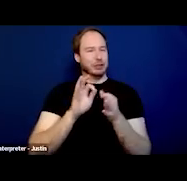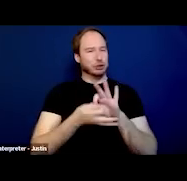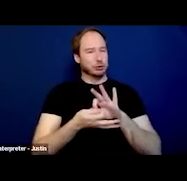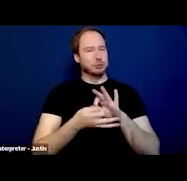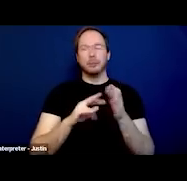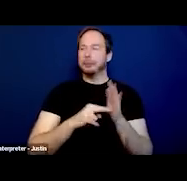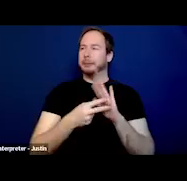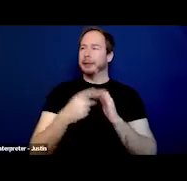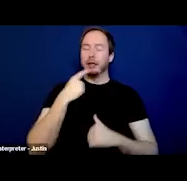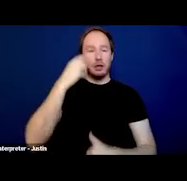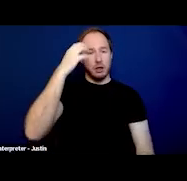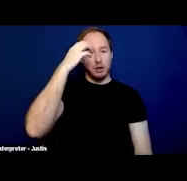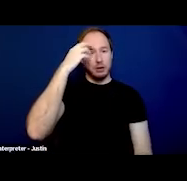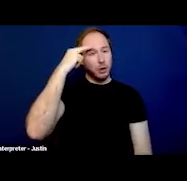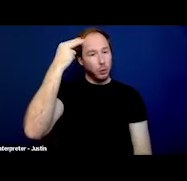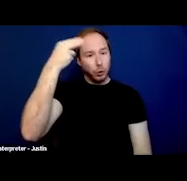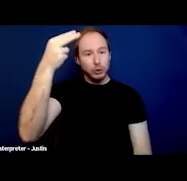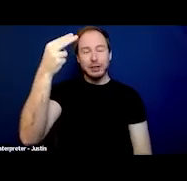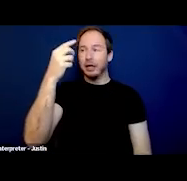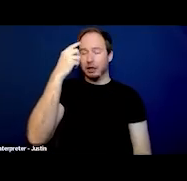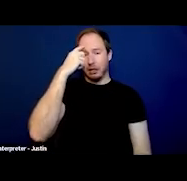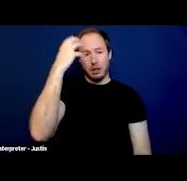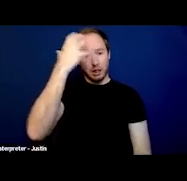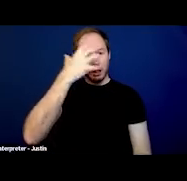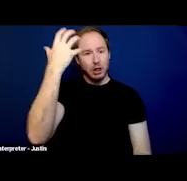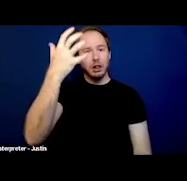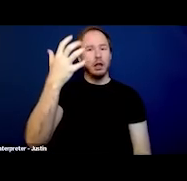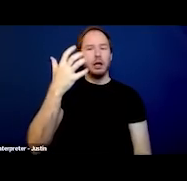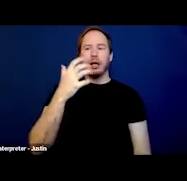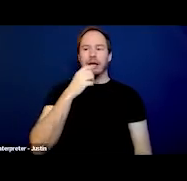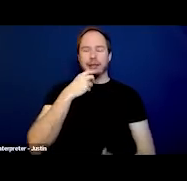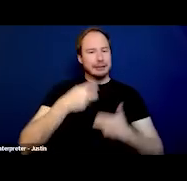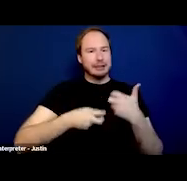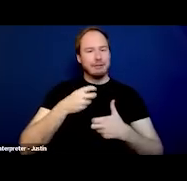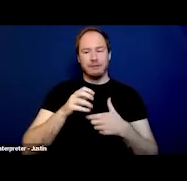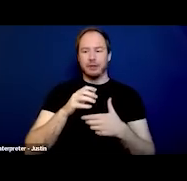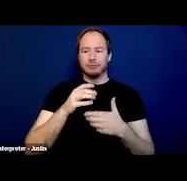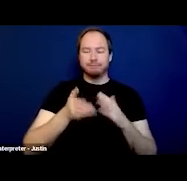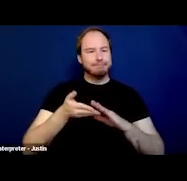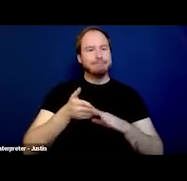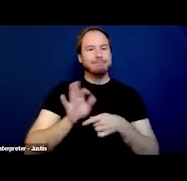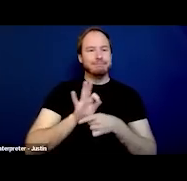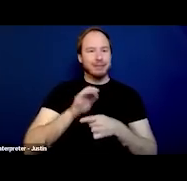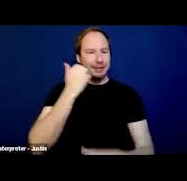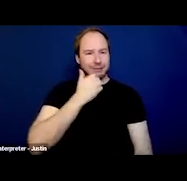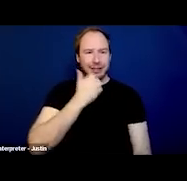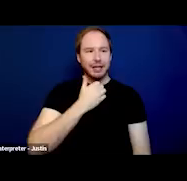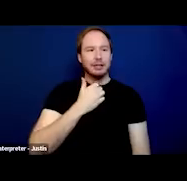delusions, disordered thinking, and difficulty functioning in daily life. Next slide please.